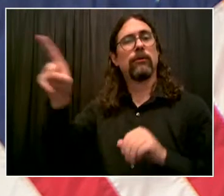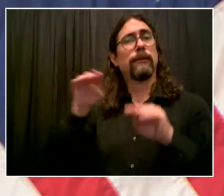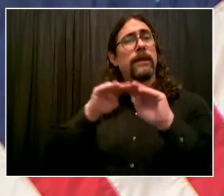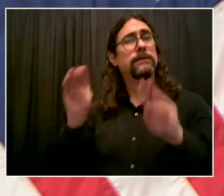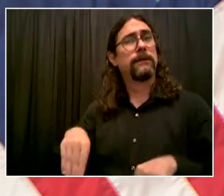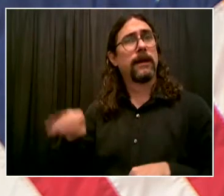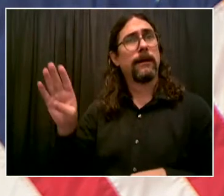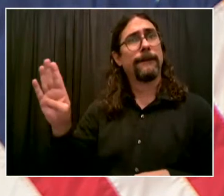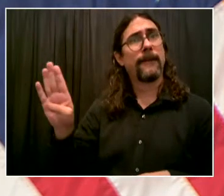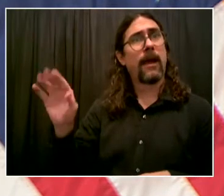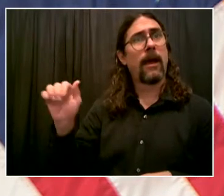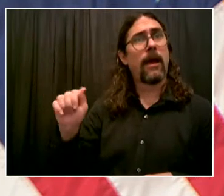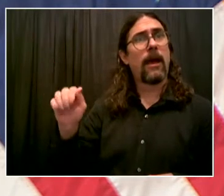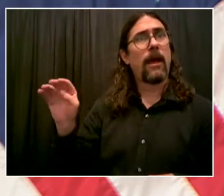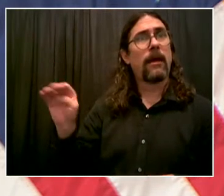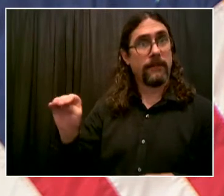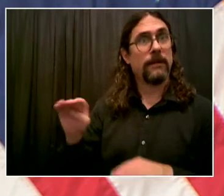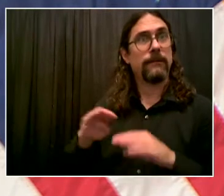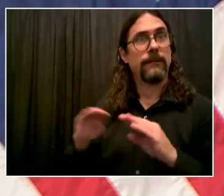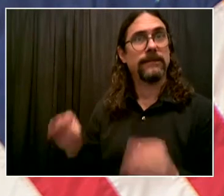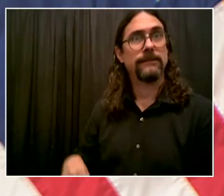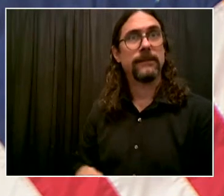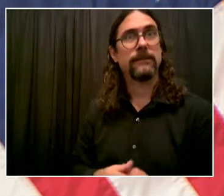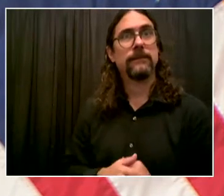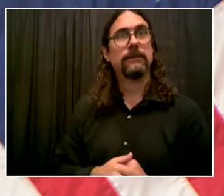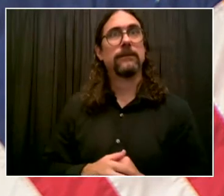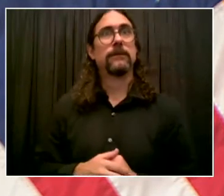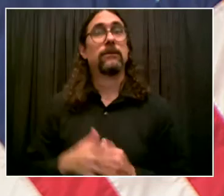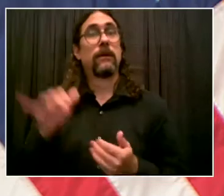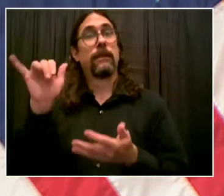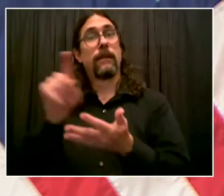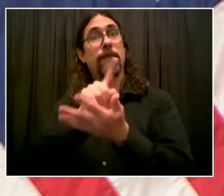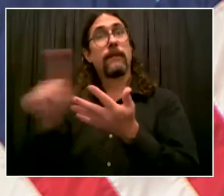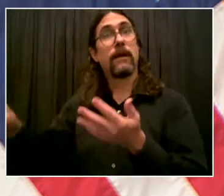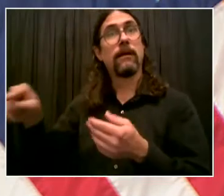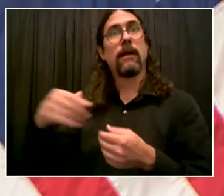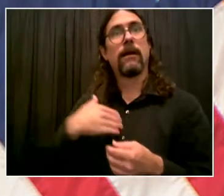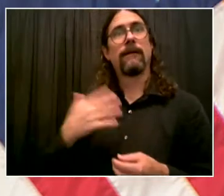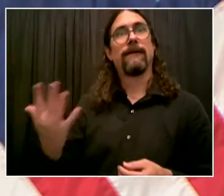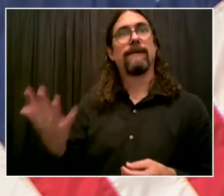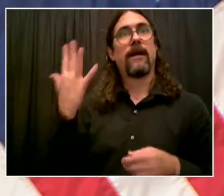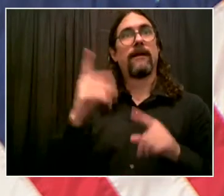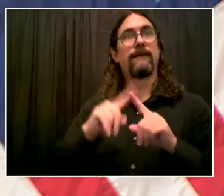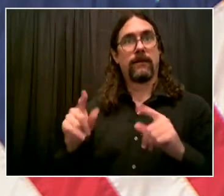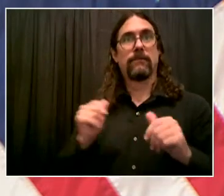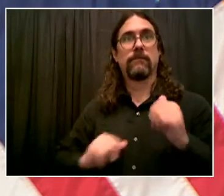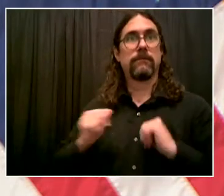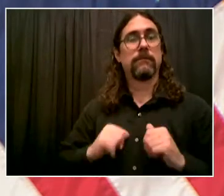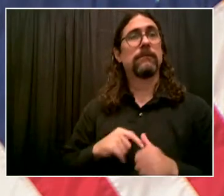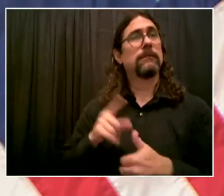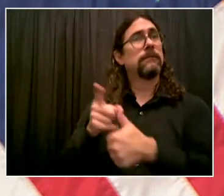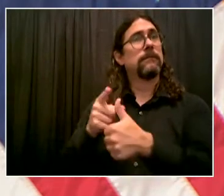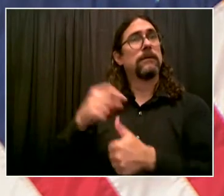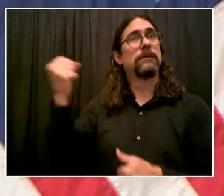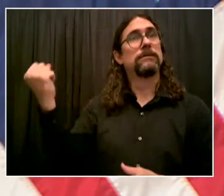STARTING THURSDAY, SEPTEMBER 2nd AND GOING THROUGH SEPTEMBER 6th, THAT MONDAY.